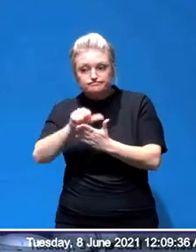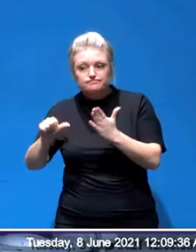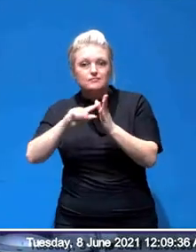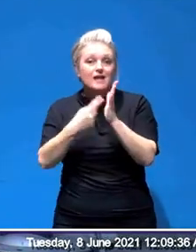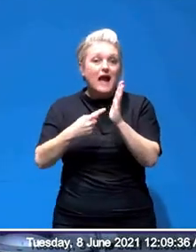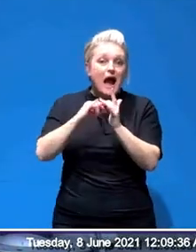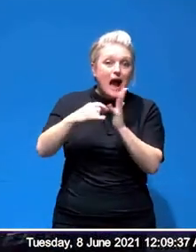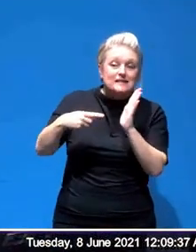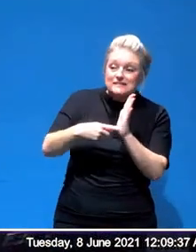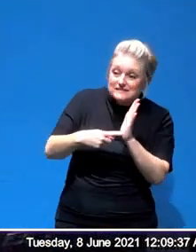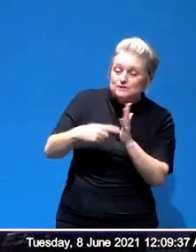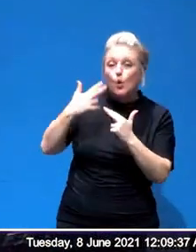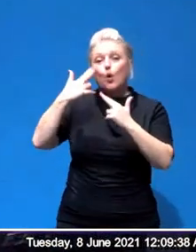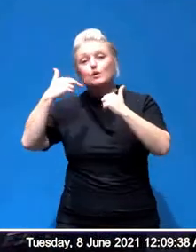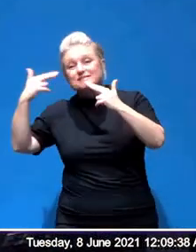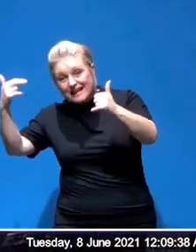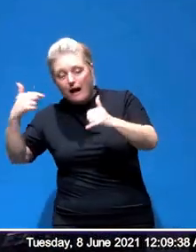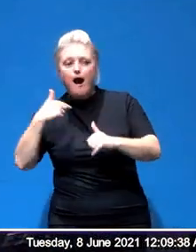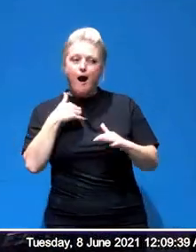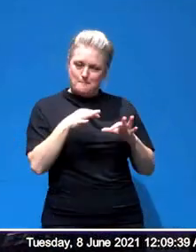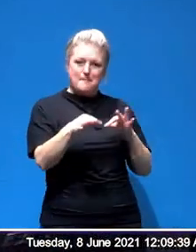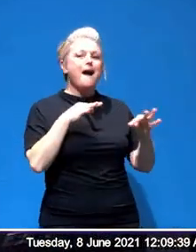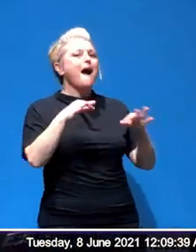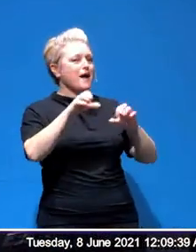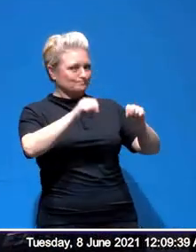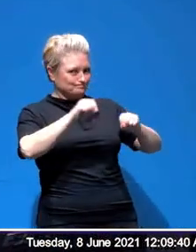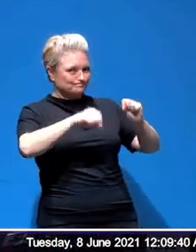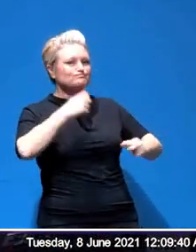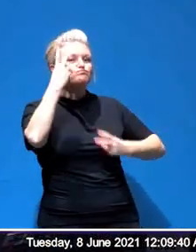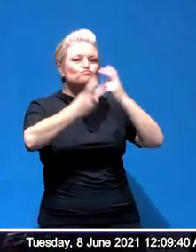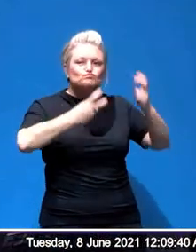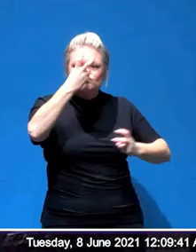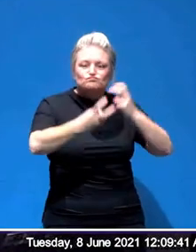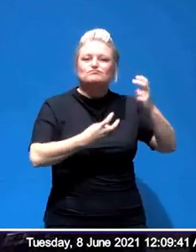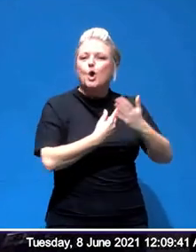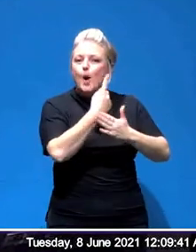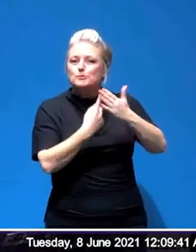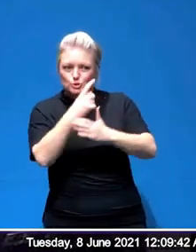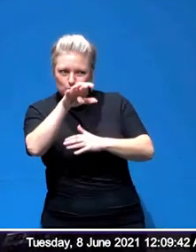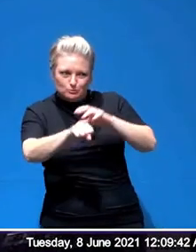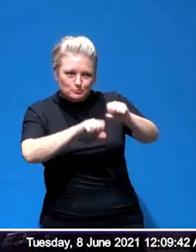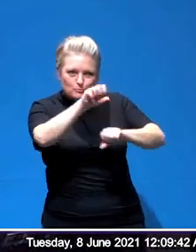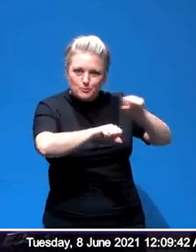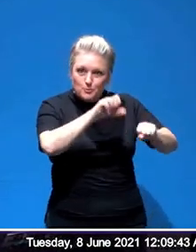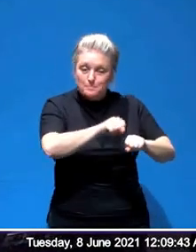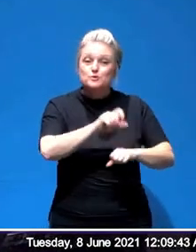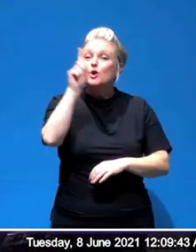That's certainly on the cards. Because you may --- you've seen that today I gave you a coaster